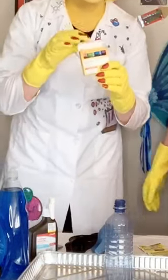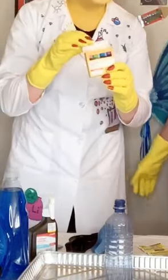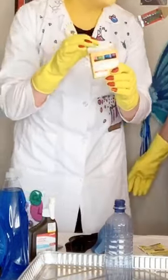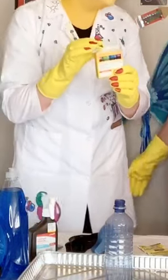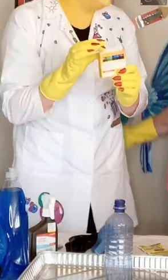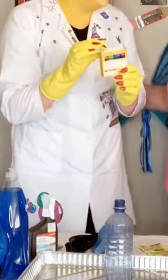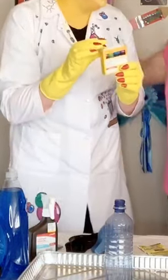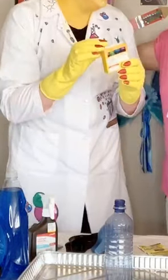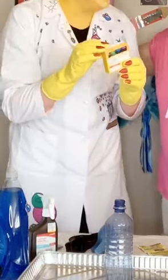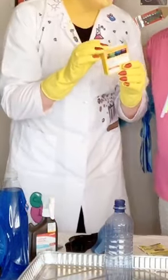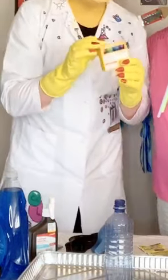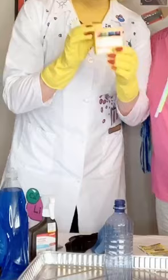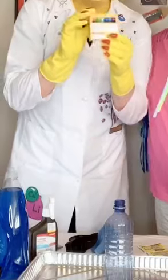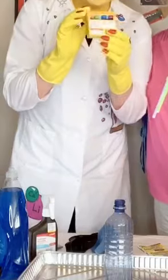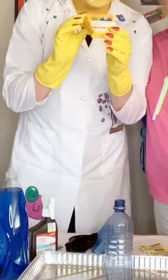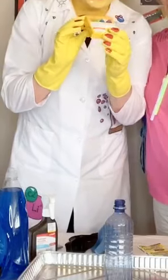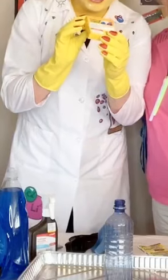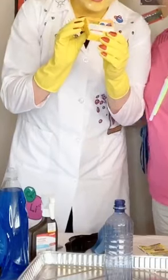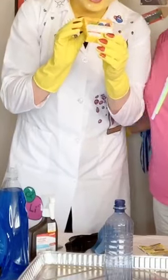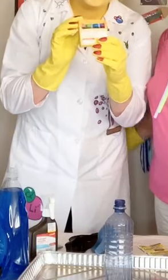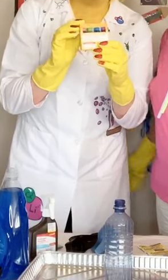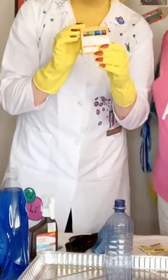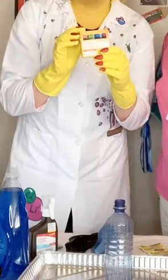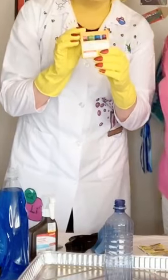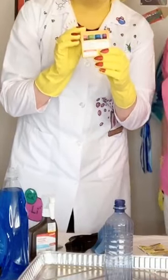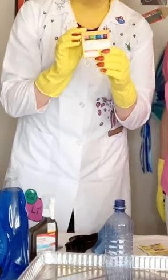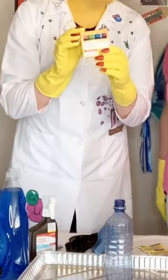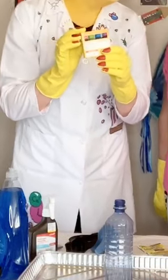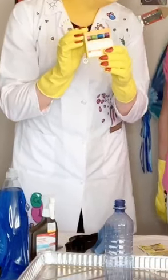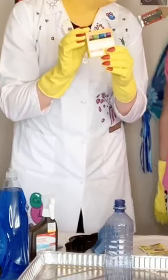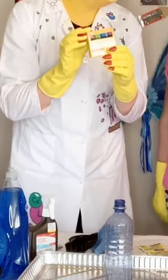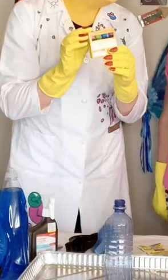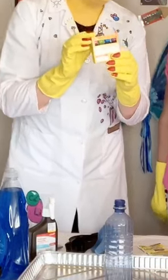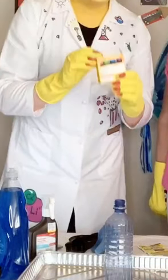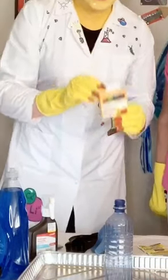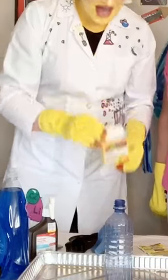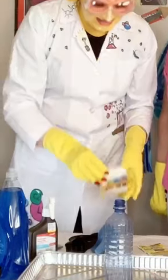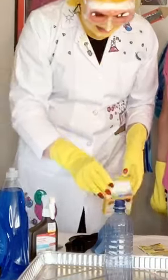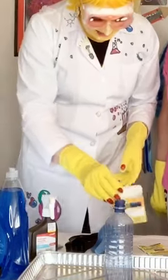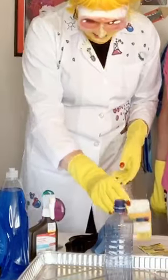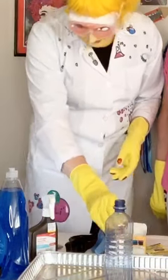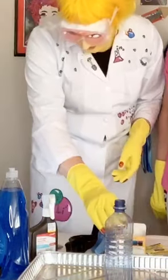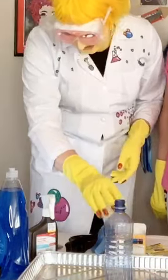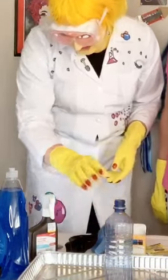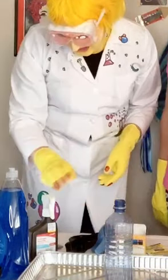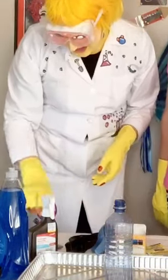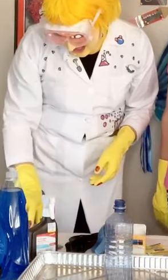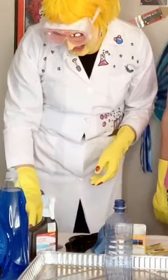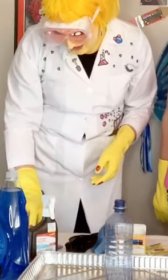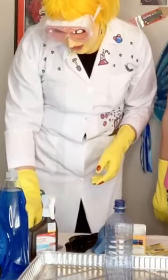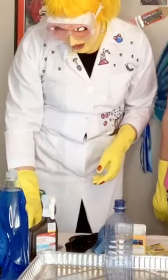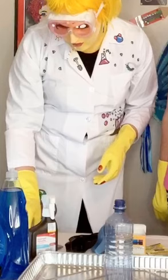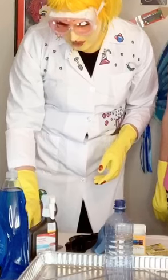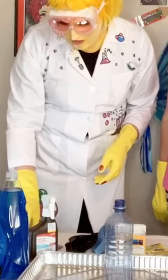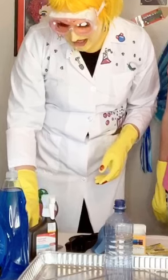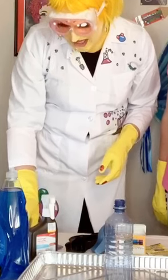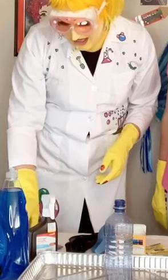the whole thing. BARB: It's okay. CALI: Liquid food coloring. Everything's better with color! CALI: Yes! Color is great! And then, you can